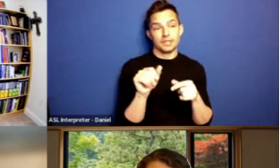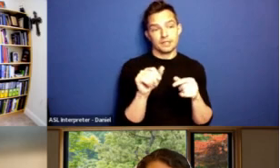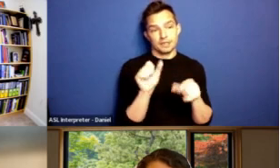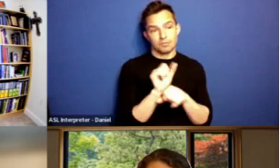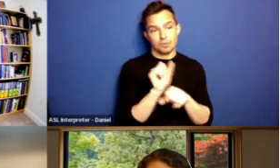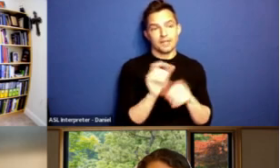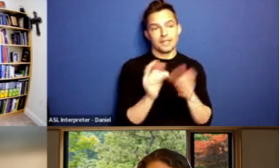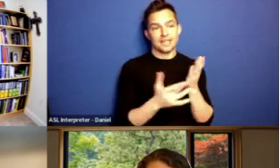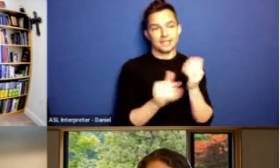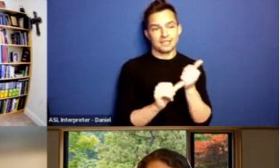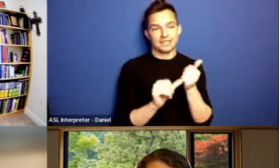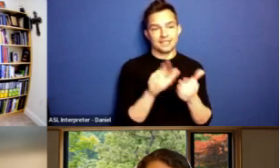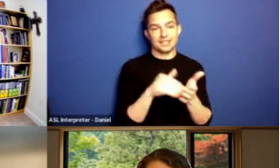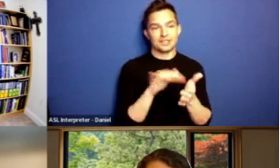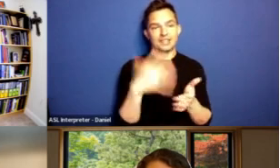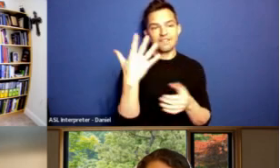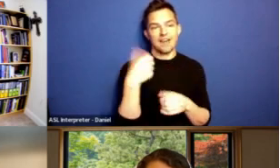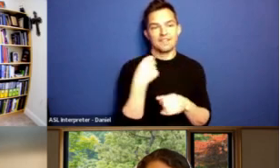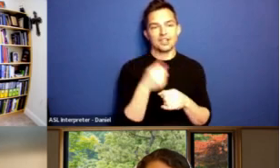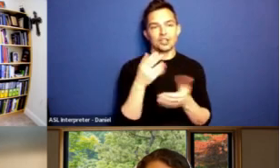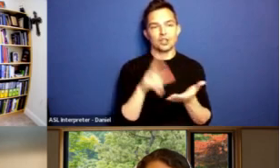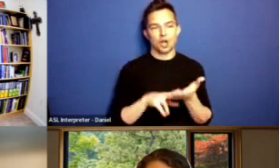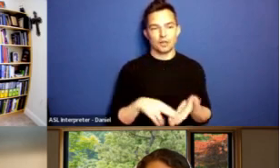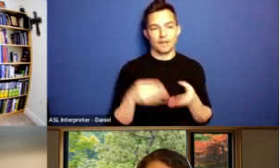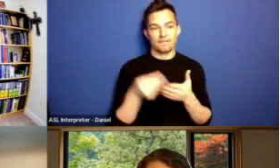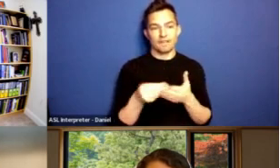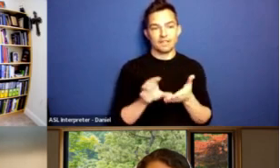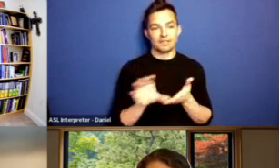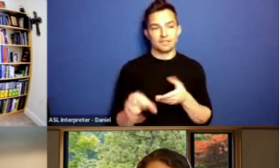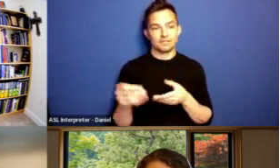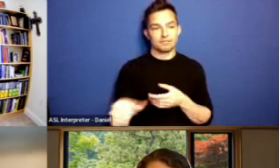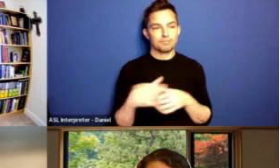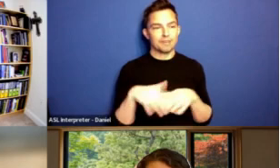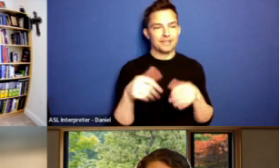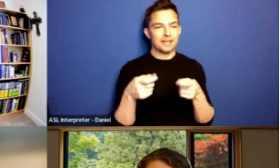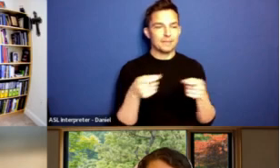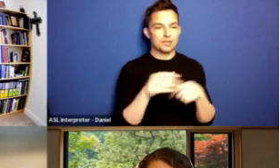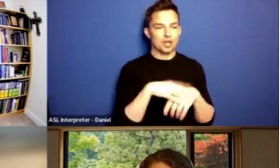employment outcomes for people with disabilities that are touched by the grantee network.